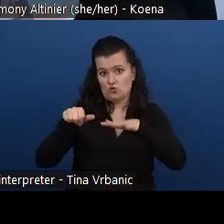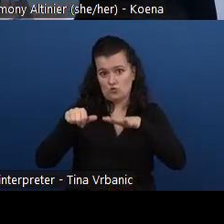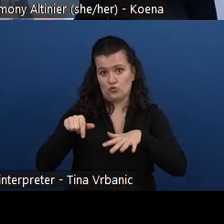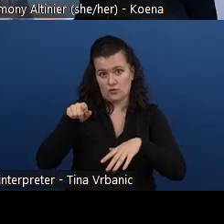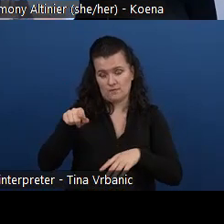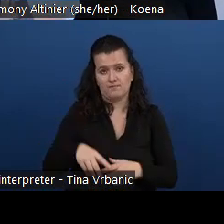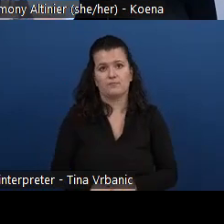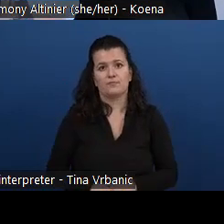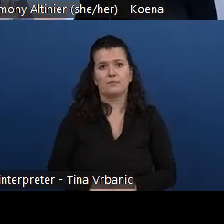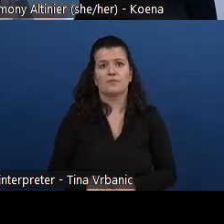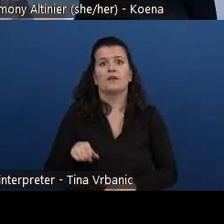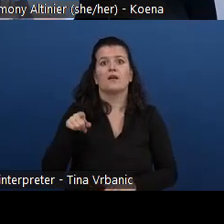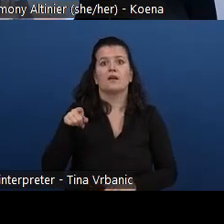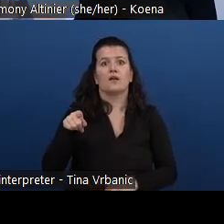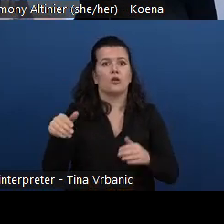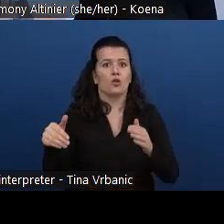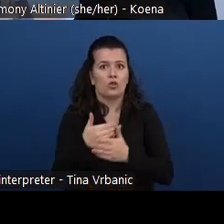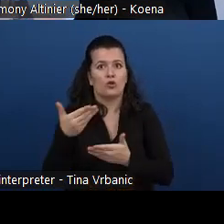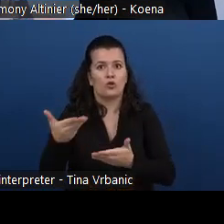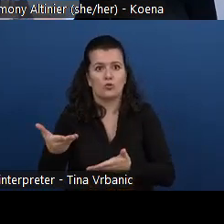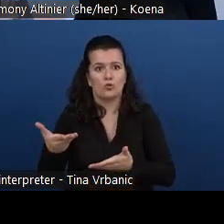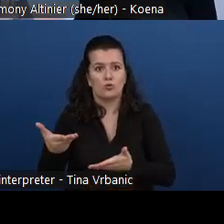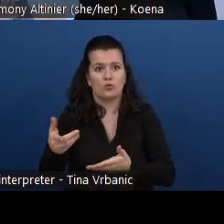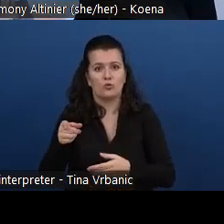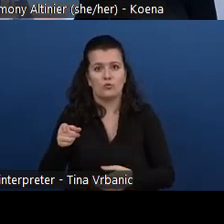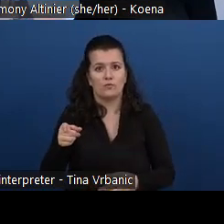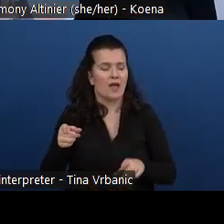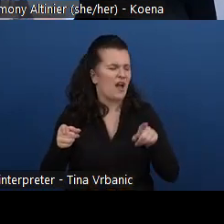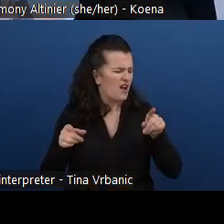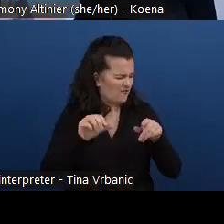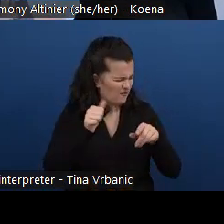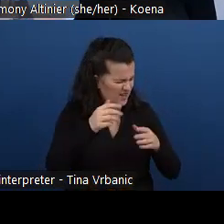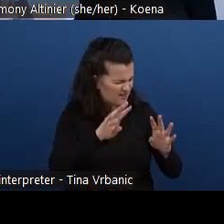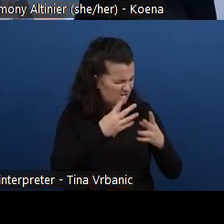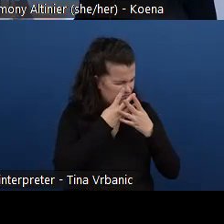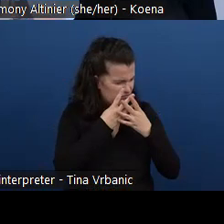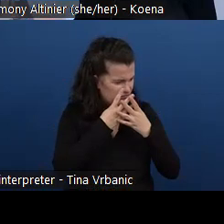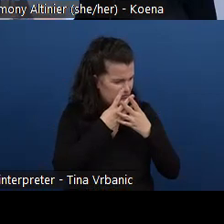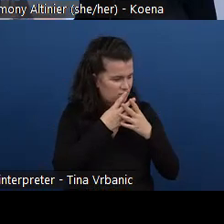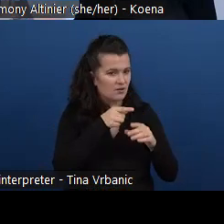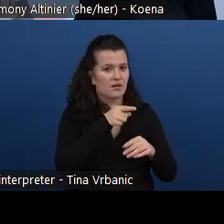The prison sentences, in the first instance, were transformed into fines, but they still